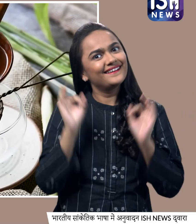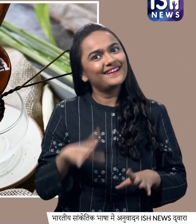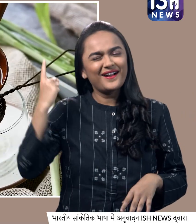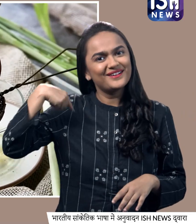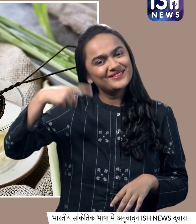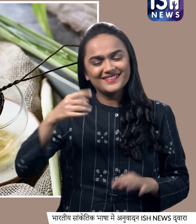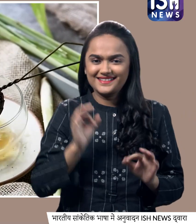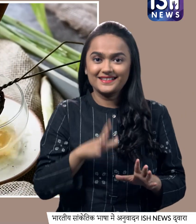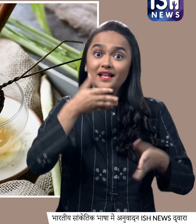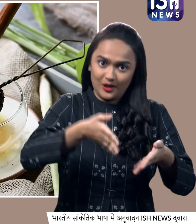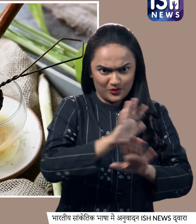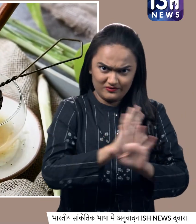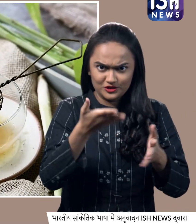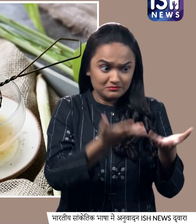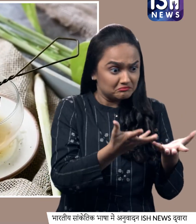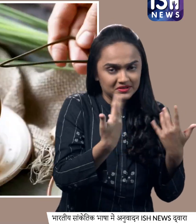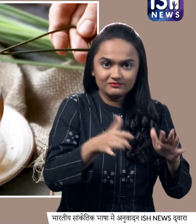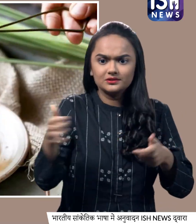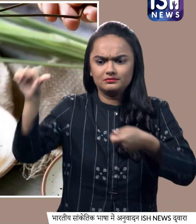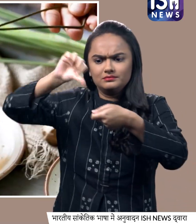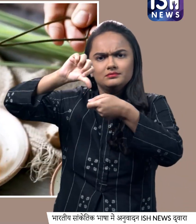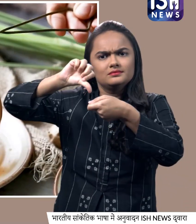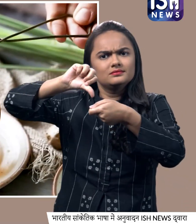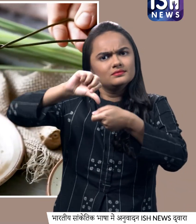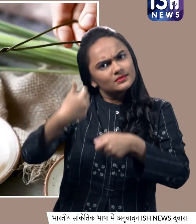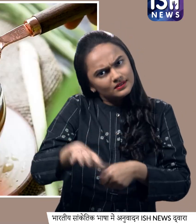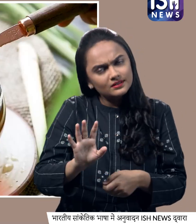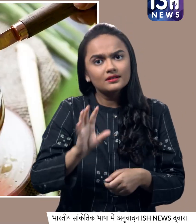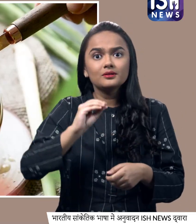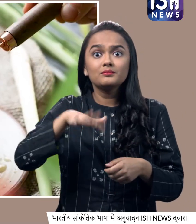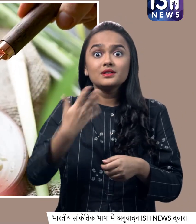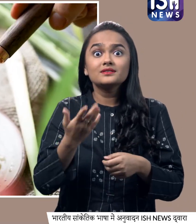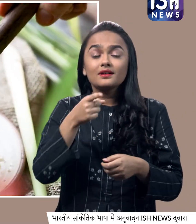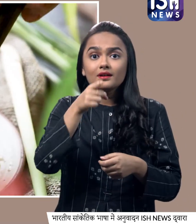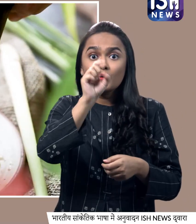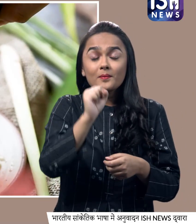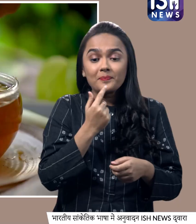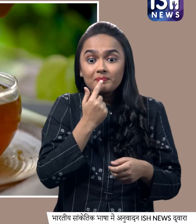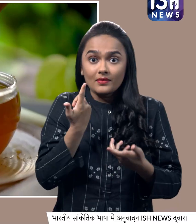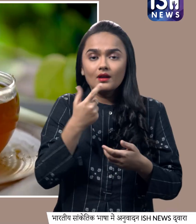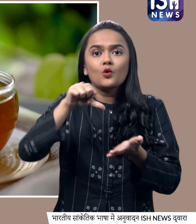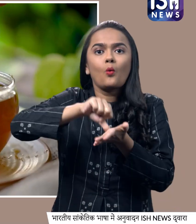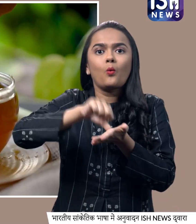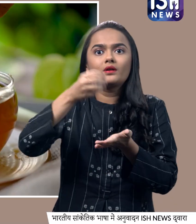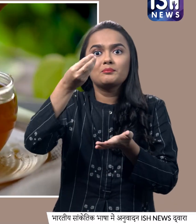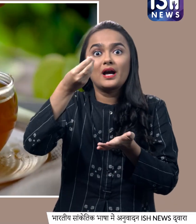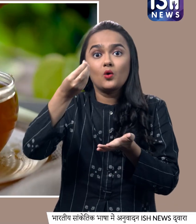Now just strain it and pour it in a cup And add jaggery powder as per your taste